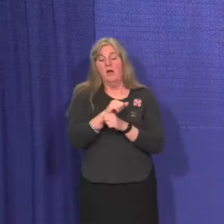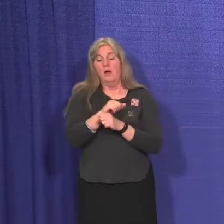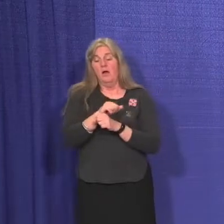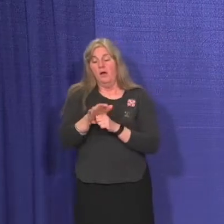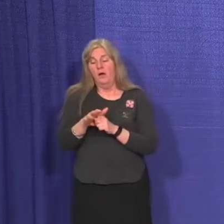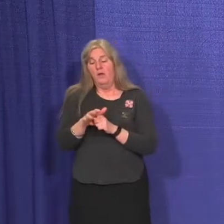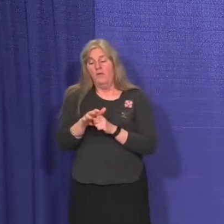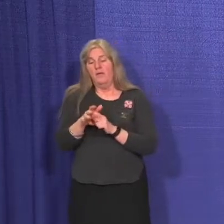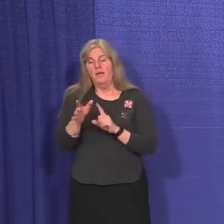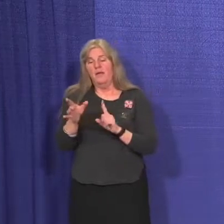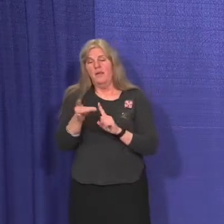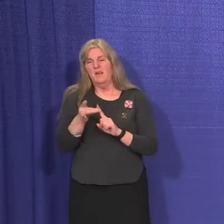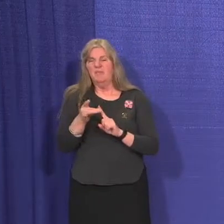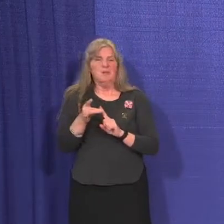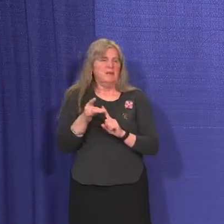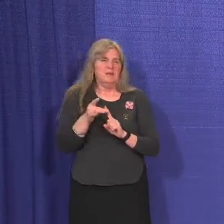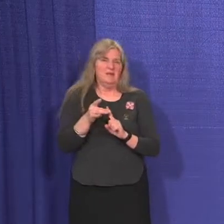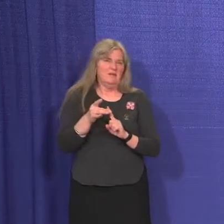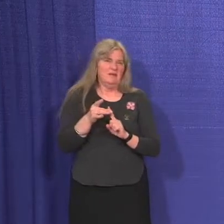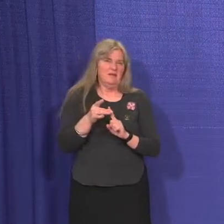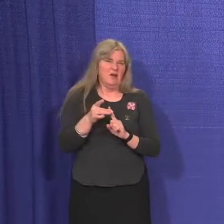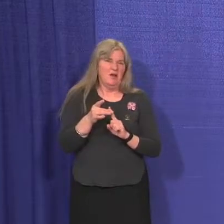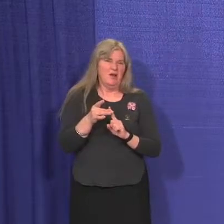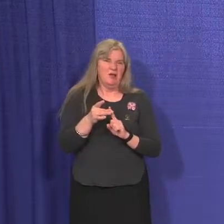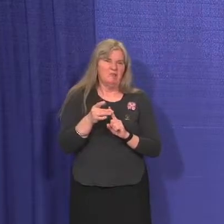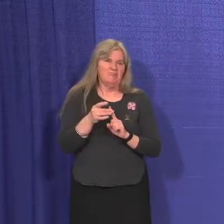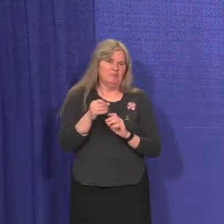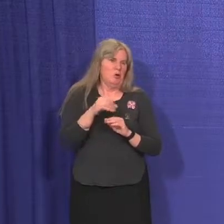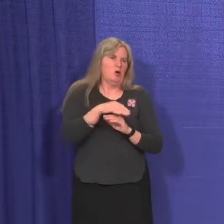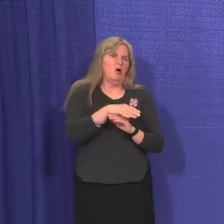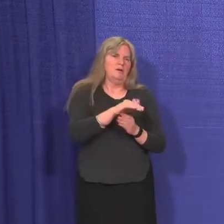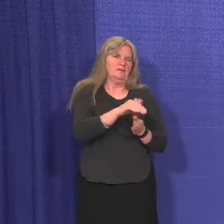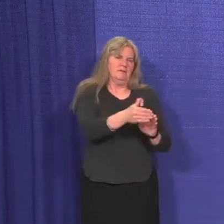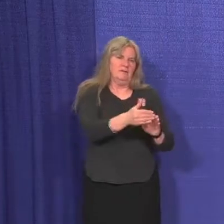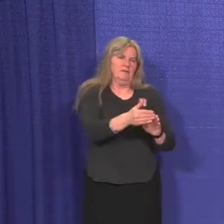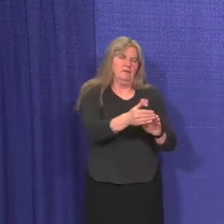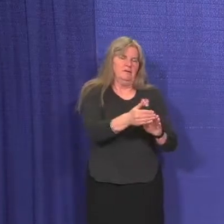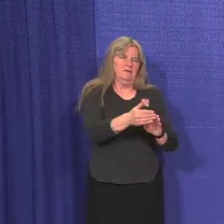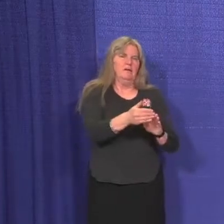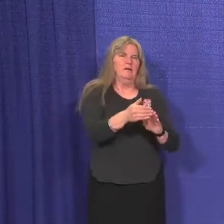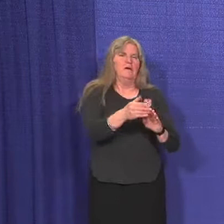person has an illness and it